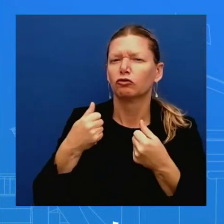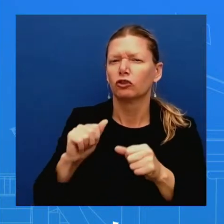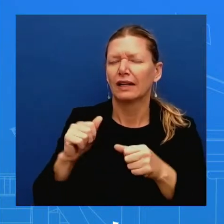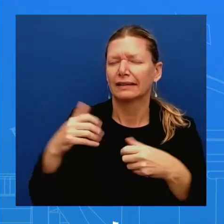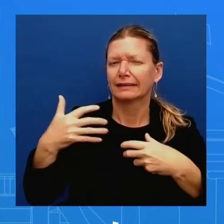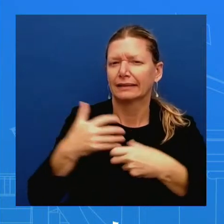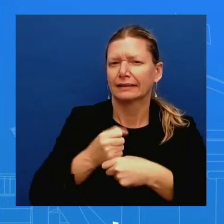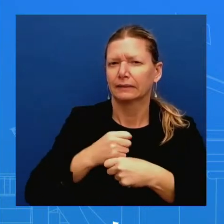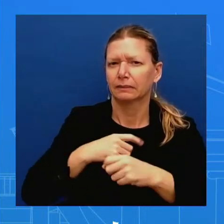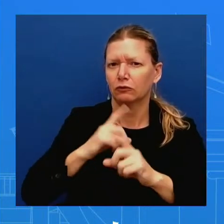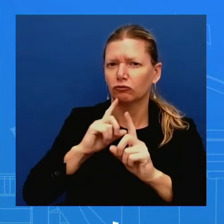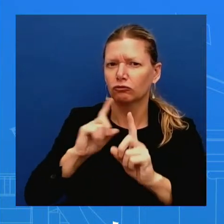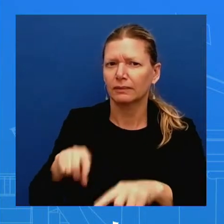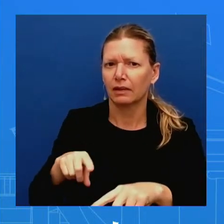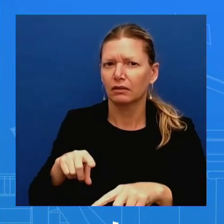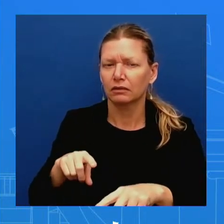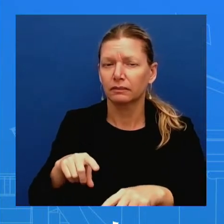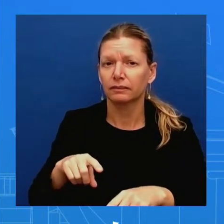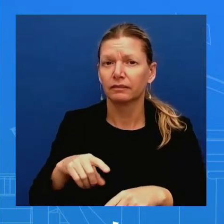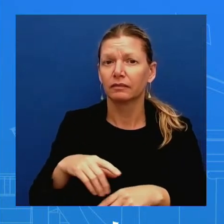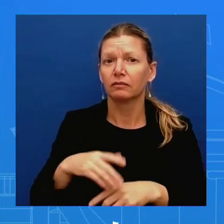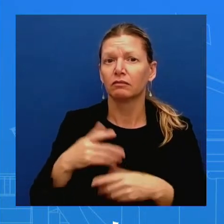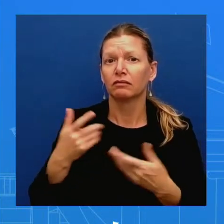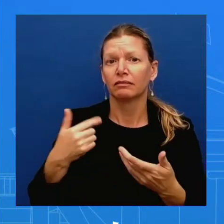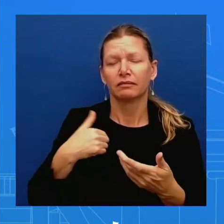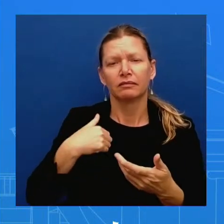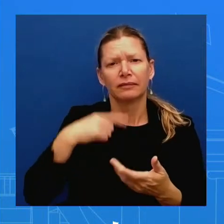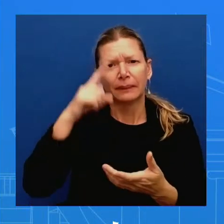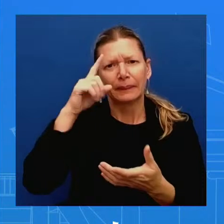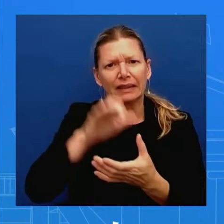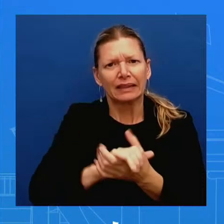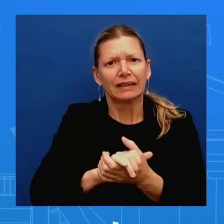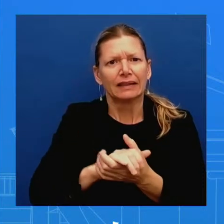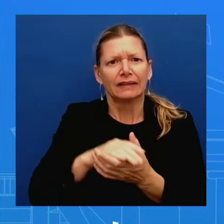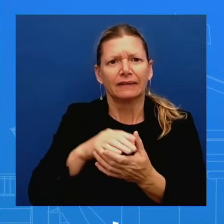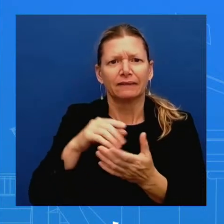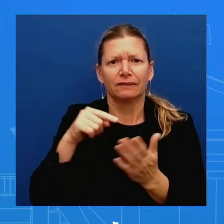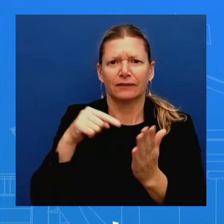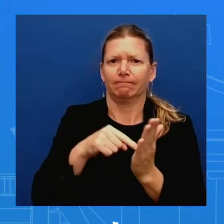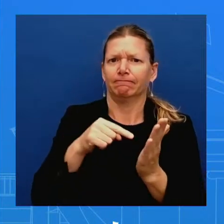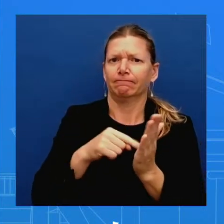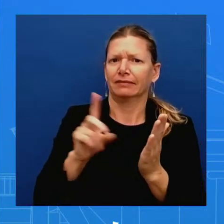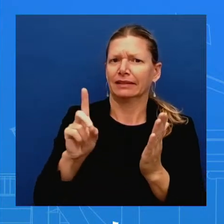I believe very much so in data and -- and good data. You know, the -- the challenge that we faced